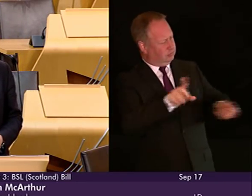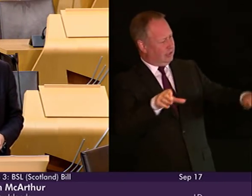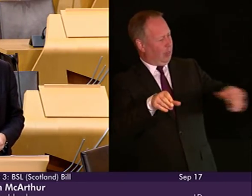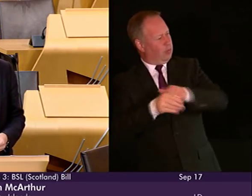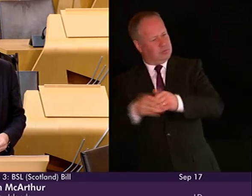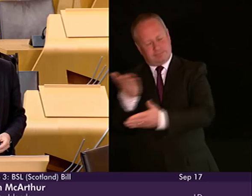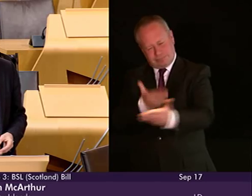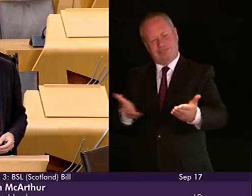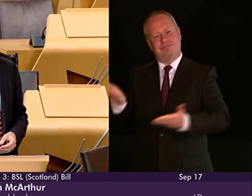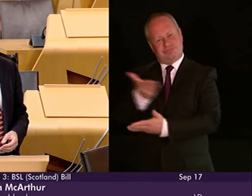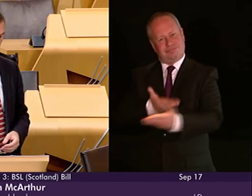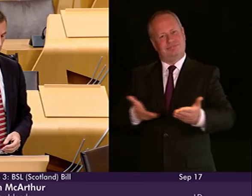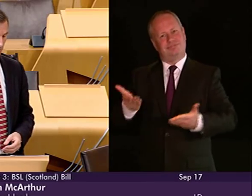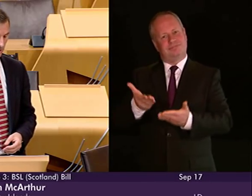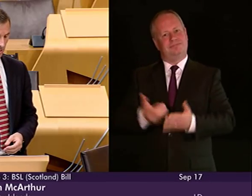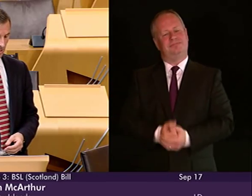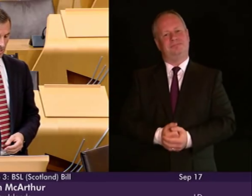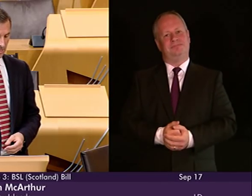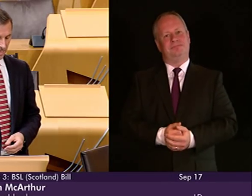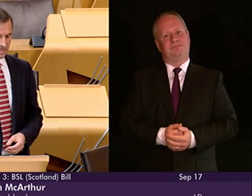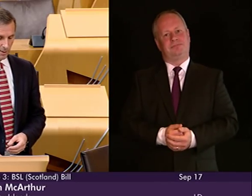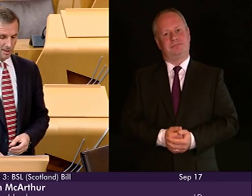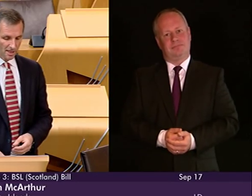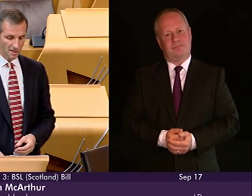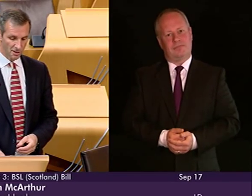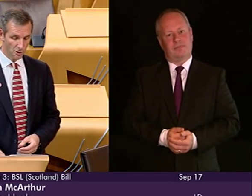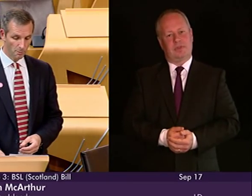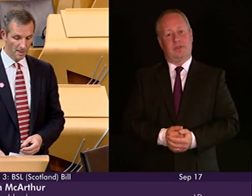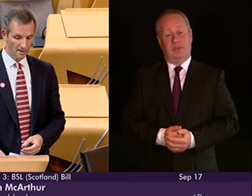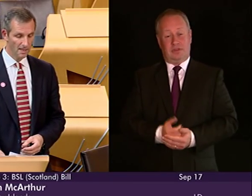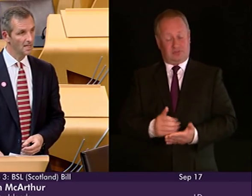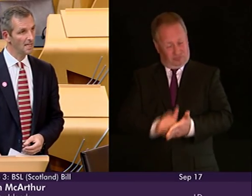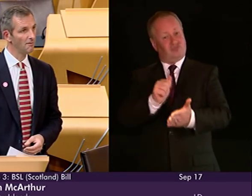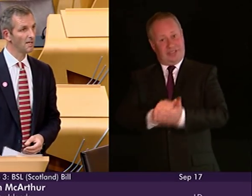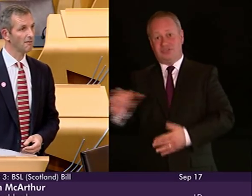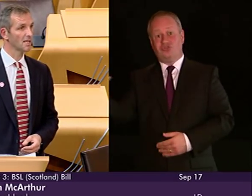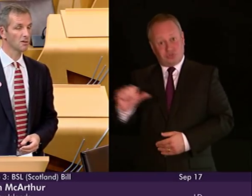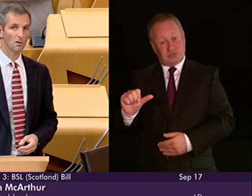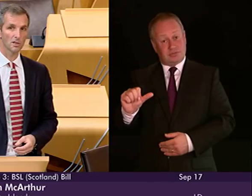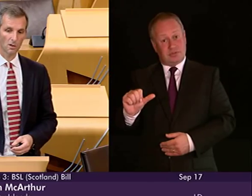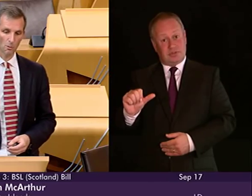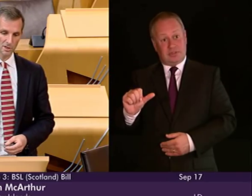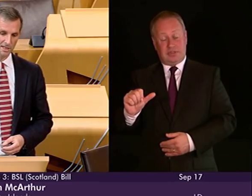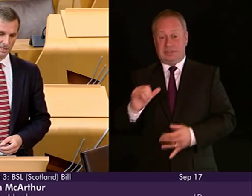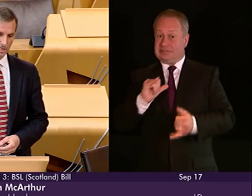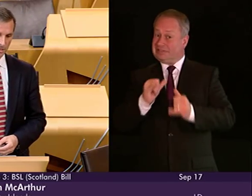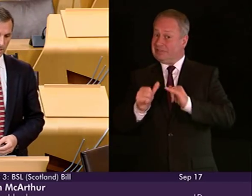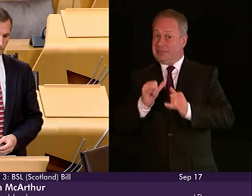affected by the legislation. That is how it should be, even if it is not always that way.